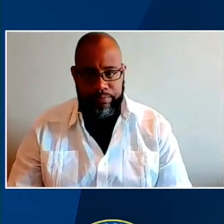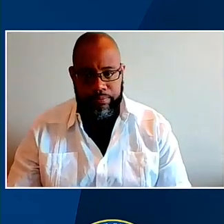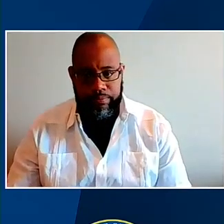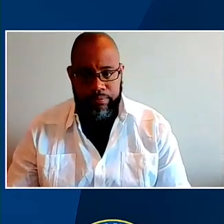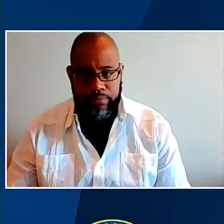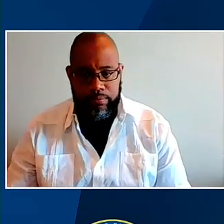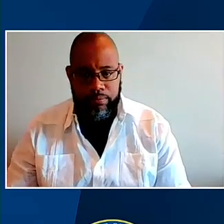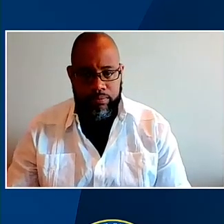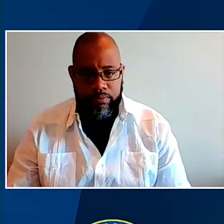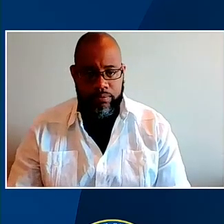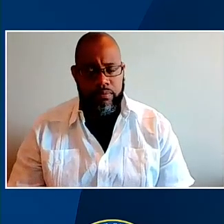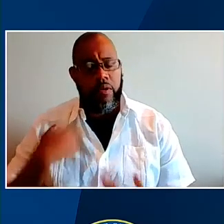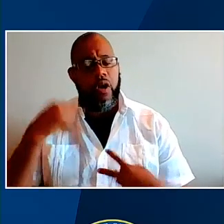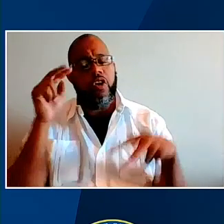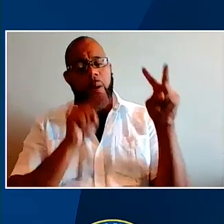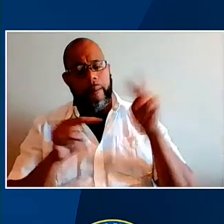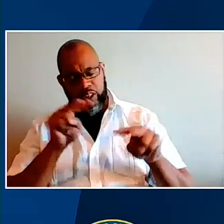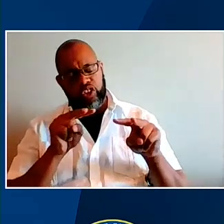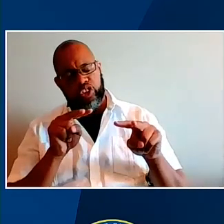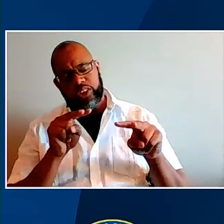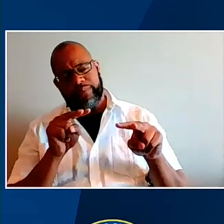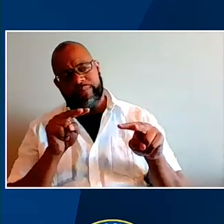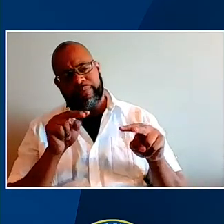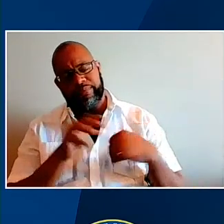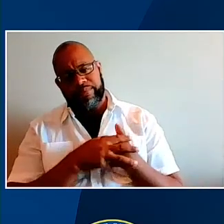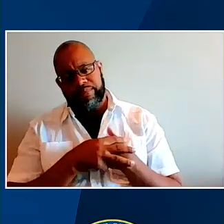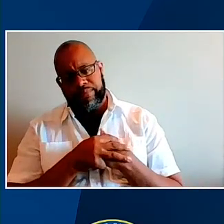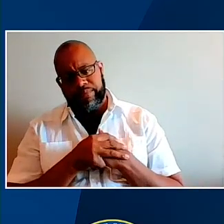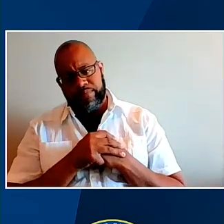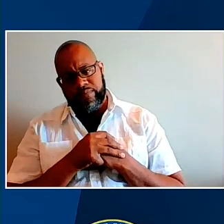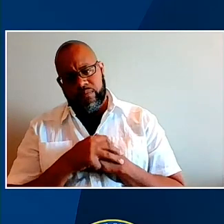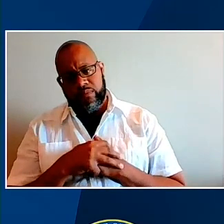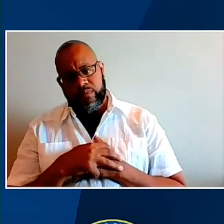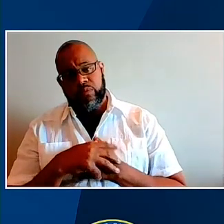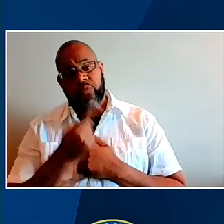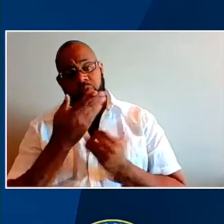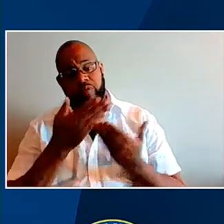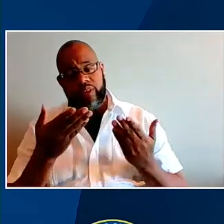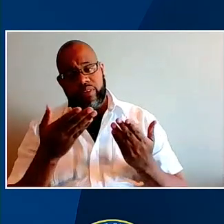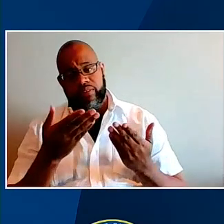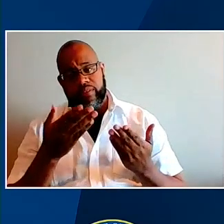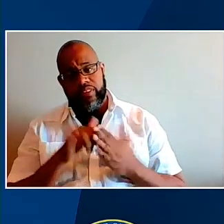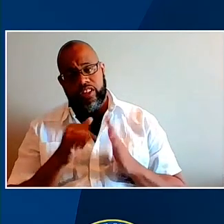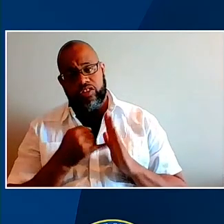Some observations on this. One of which is just an admonition to all